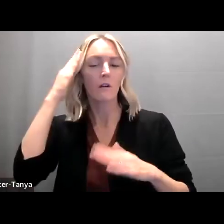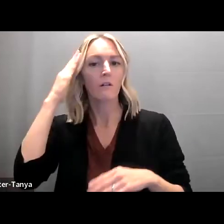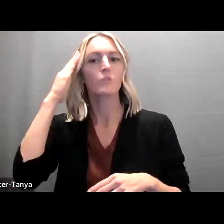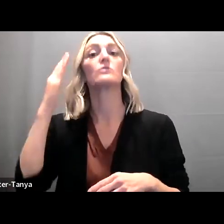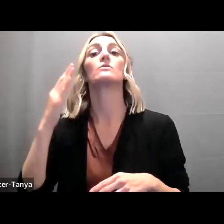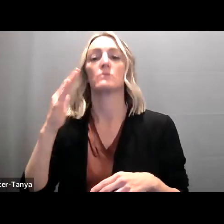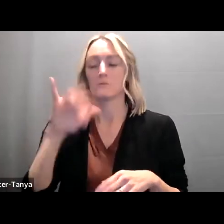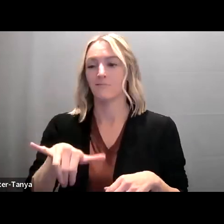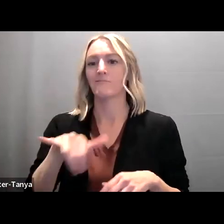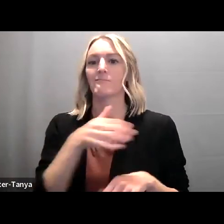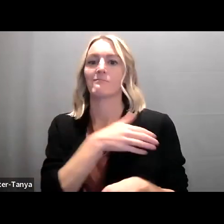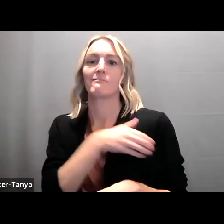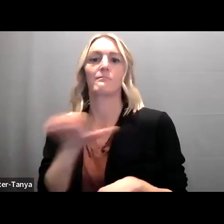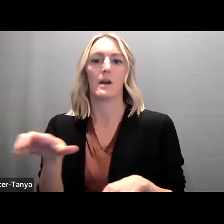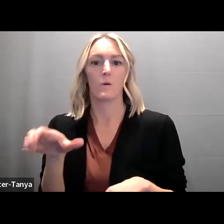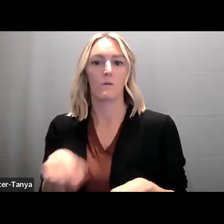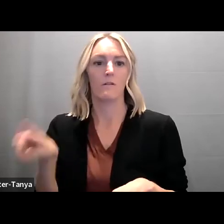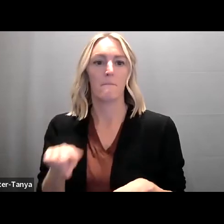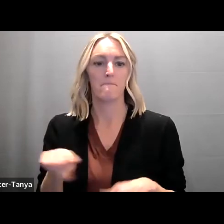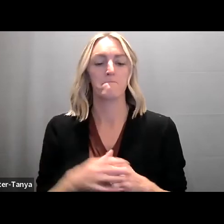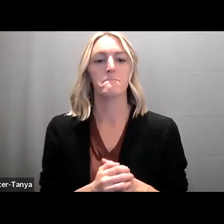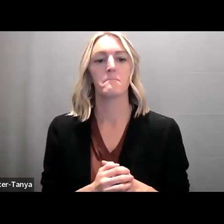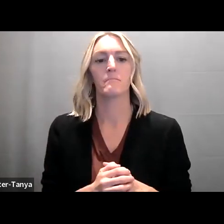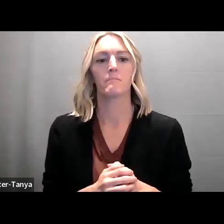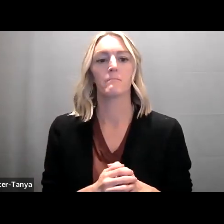to empower them which next one I have on our slide.